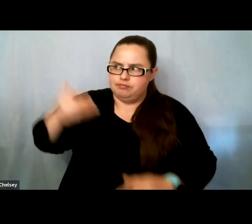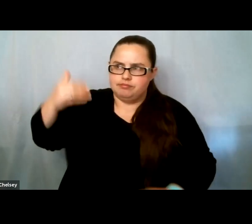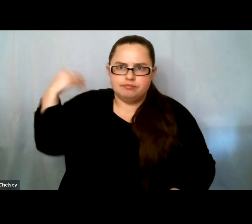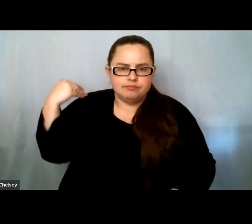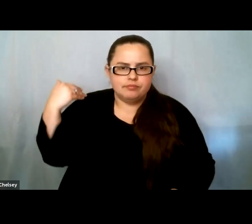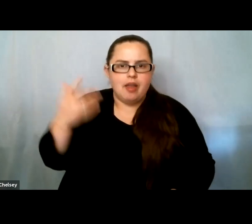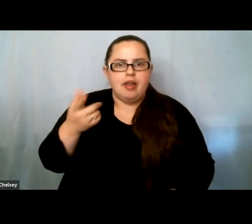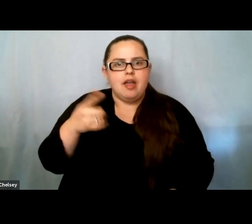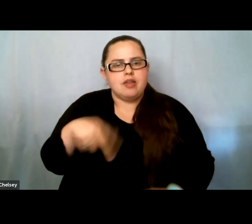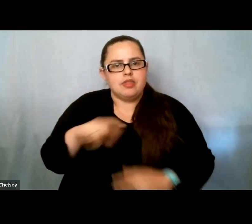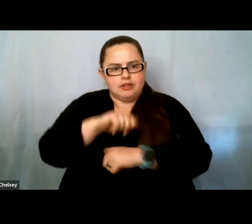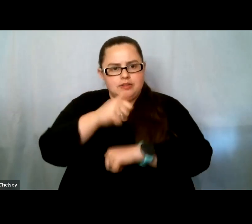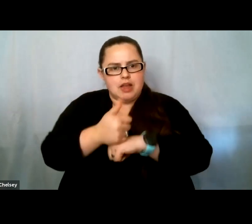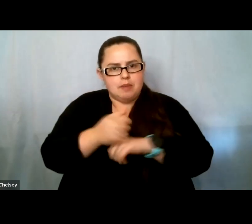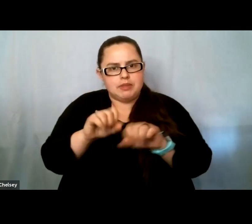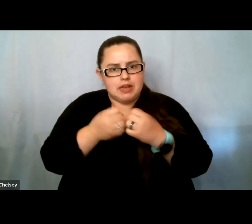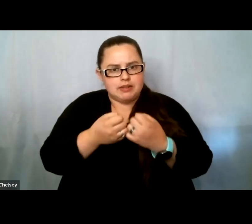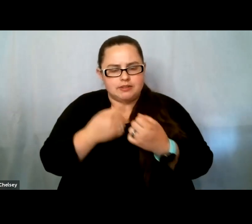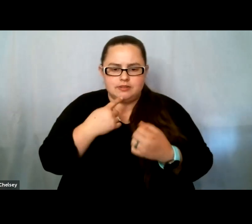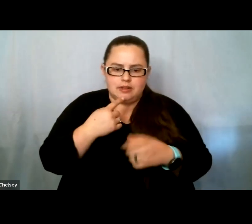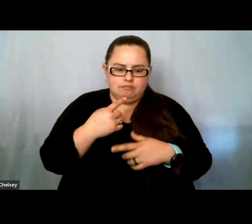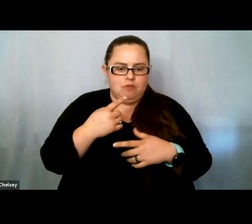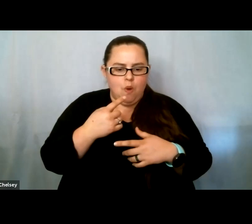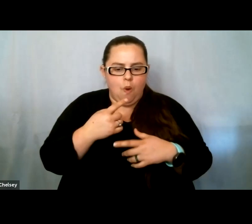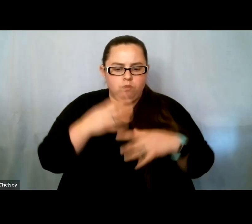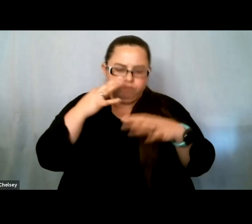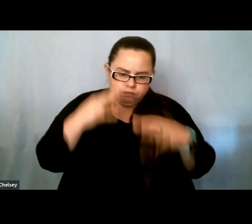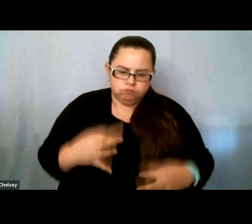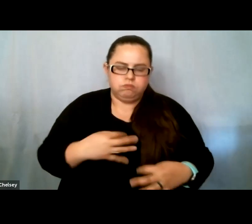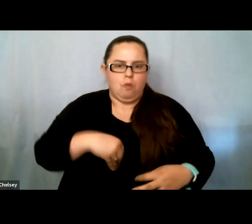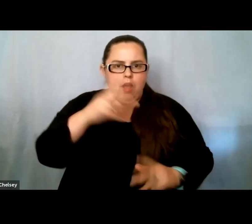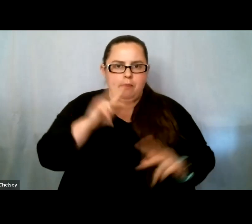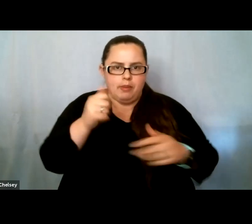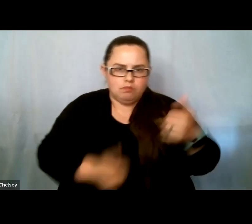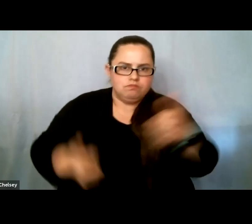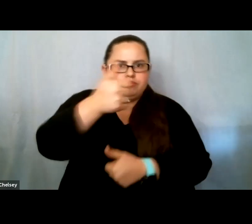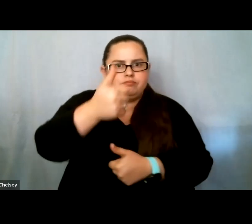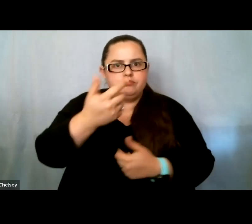said, this is a white supremacist society, white people, not just in the south, not just